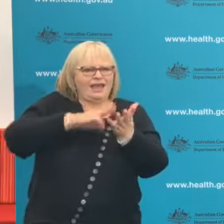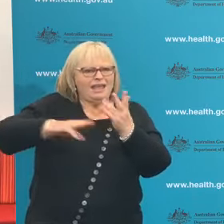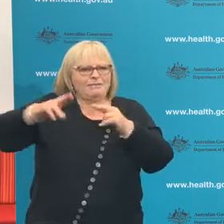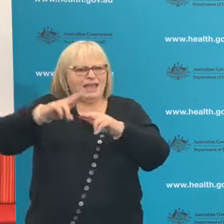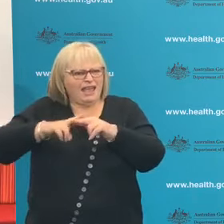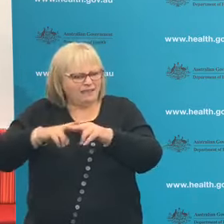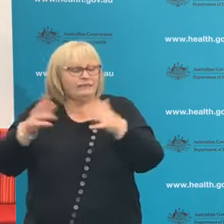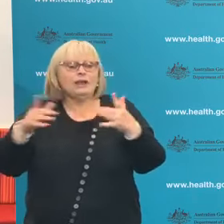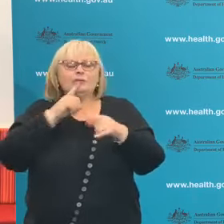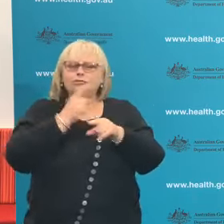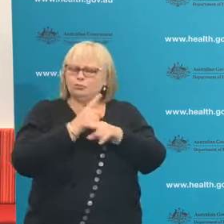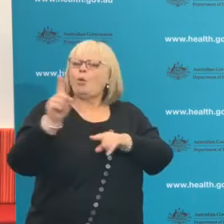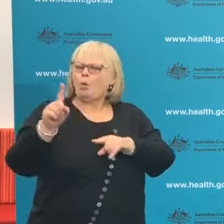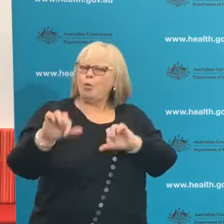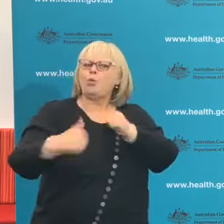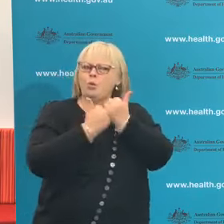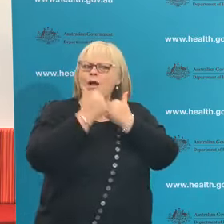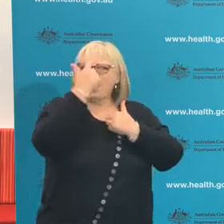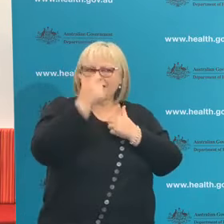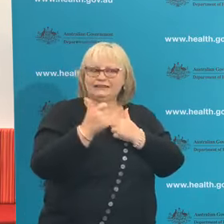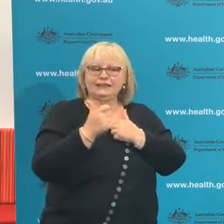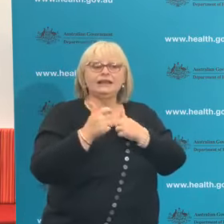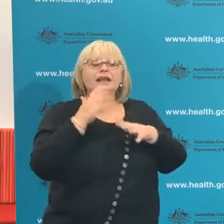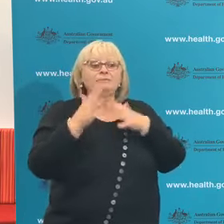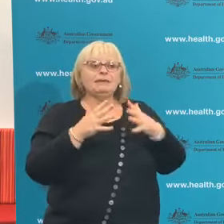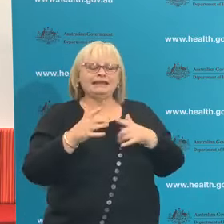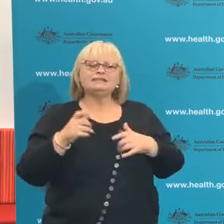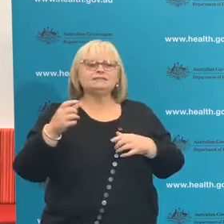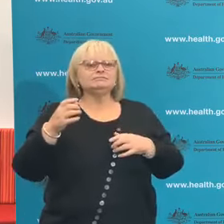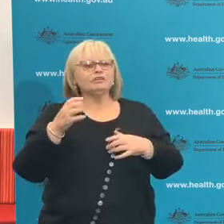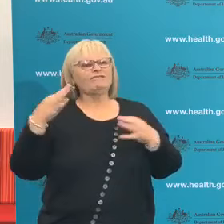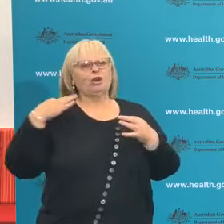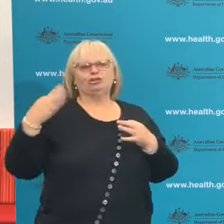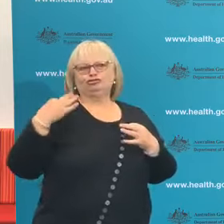the idea of voluntary, what we call, sentinel testing. You can't test everybody,